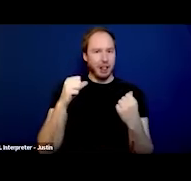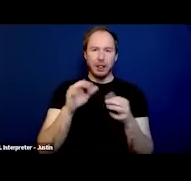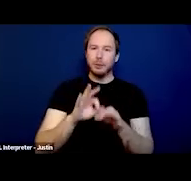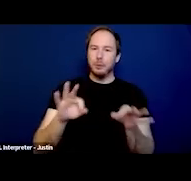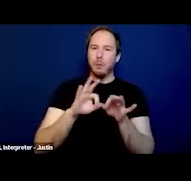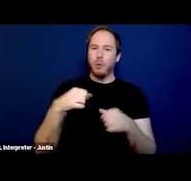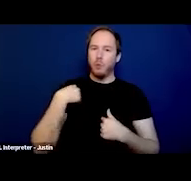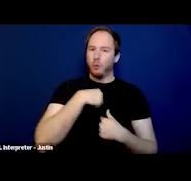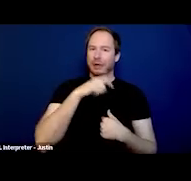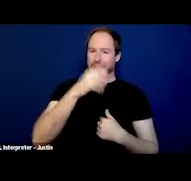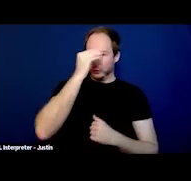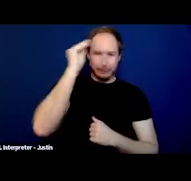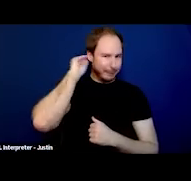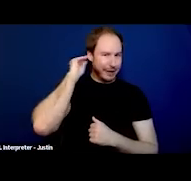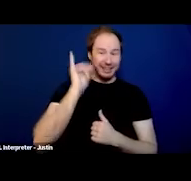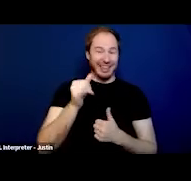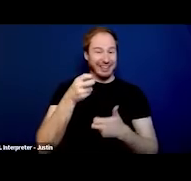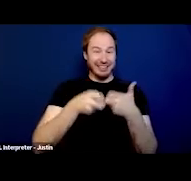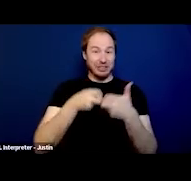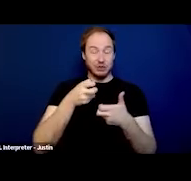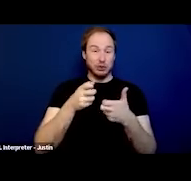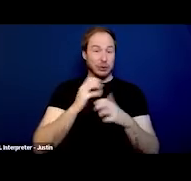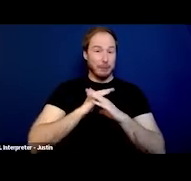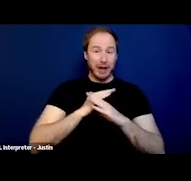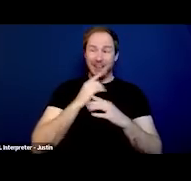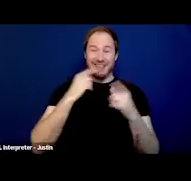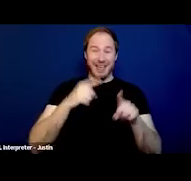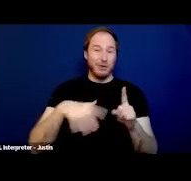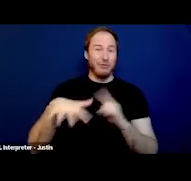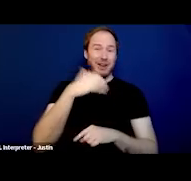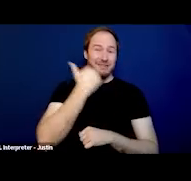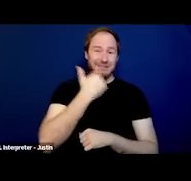these are issues that are happening around us in our communities, and they're affecting us.